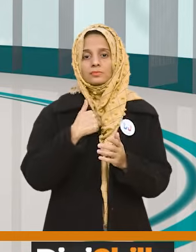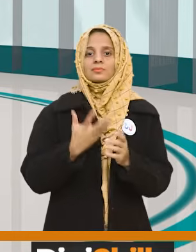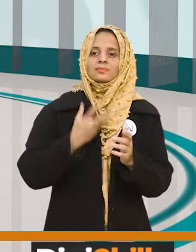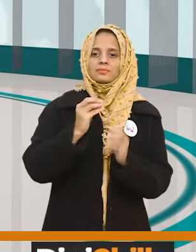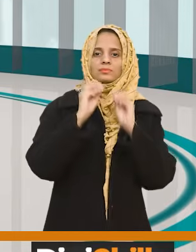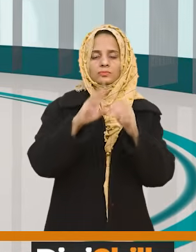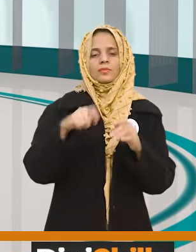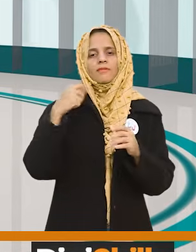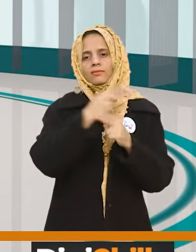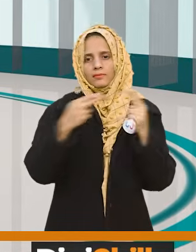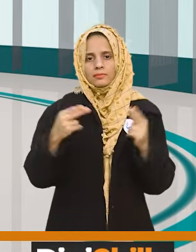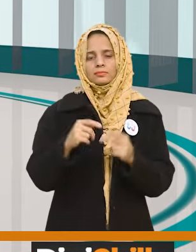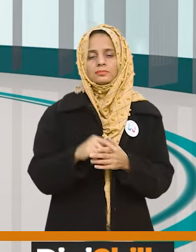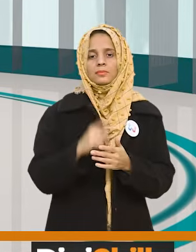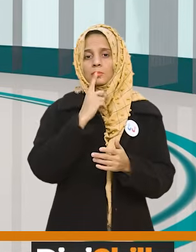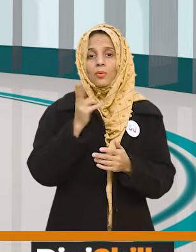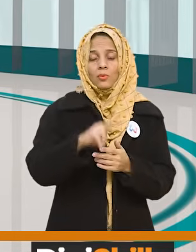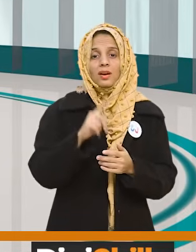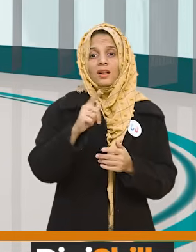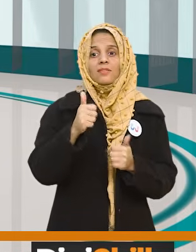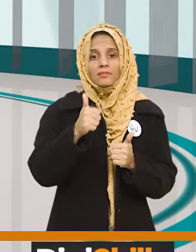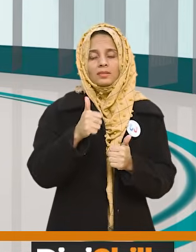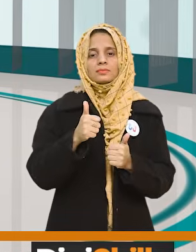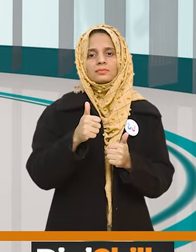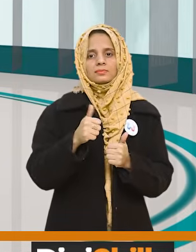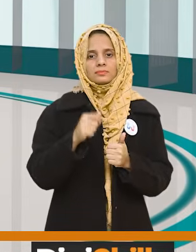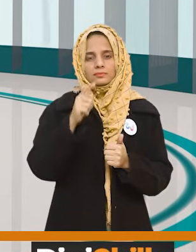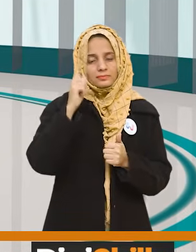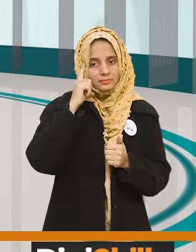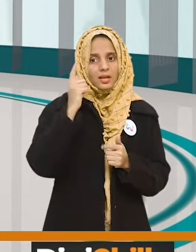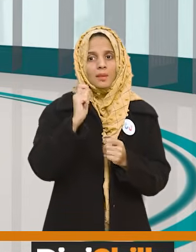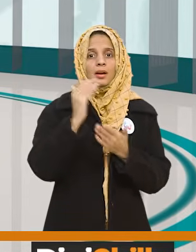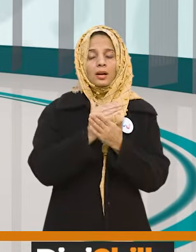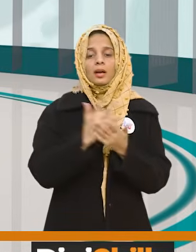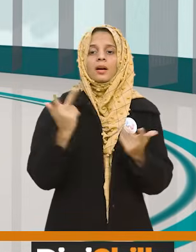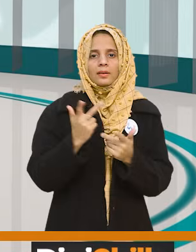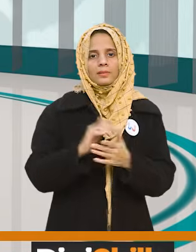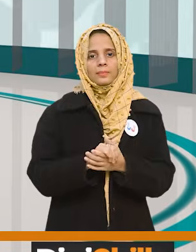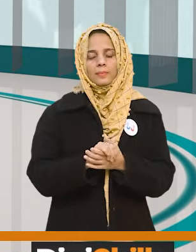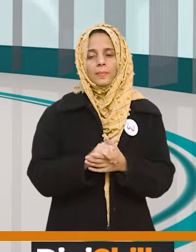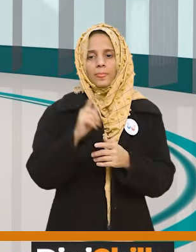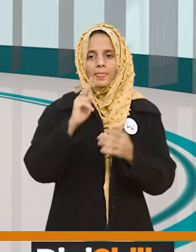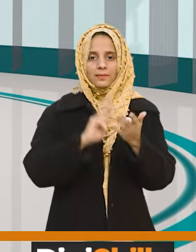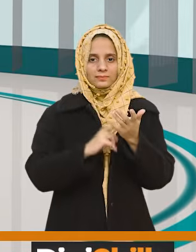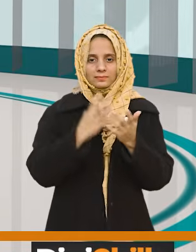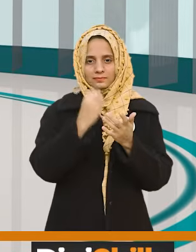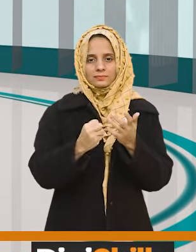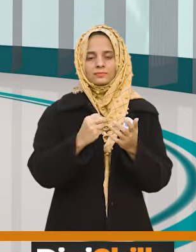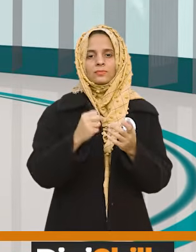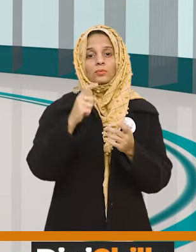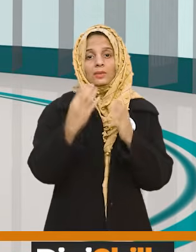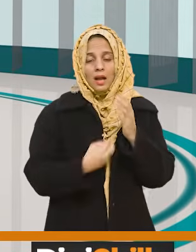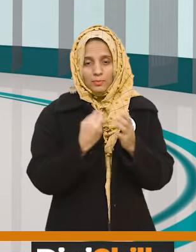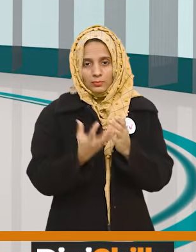you will get it with this video, but the best way is to create your invoice yourself.